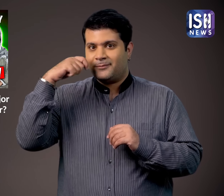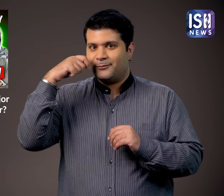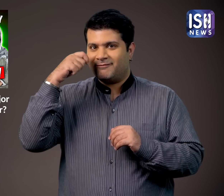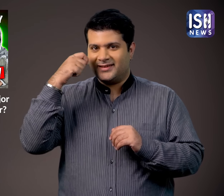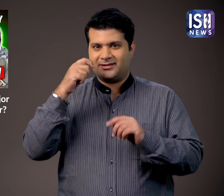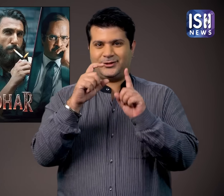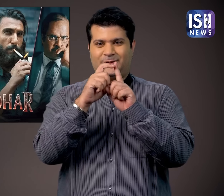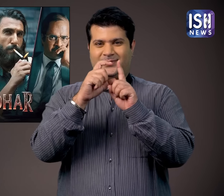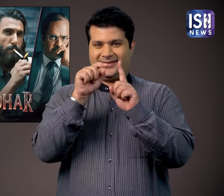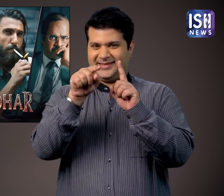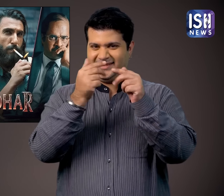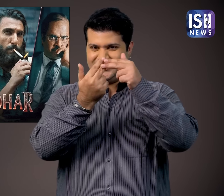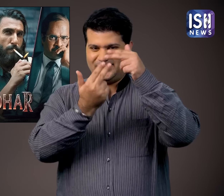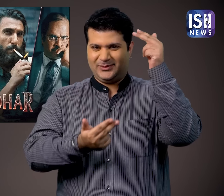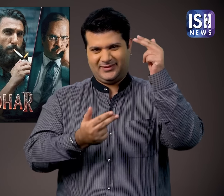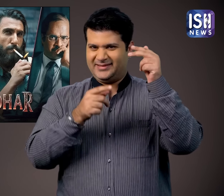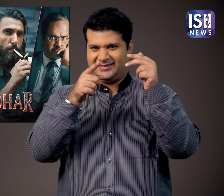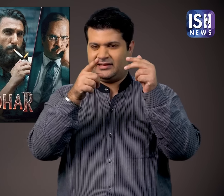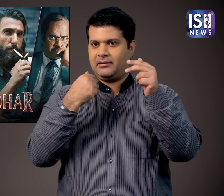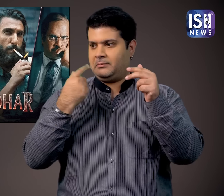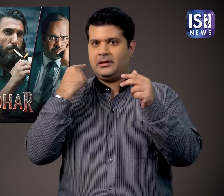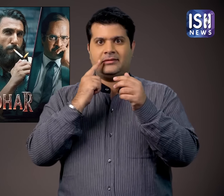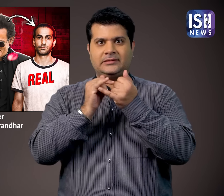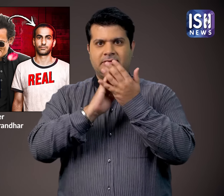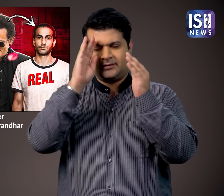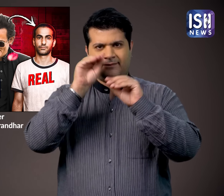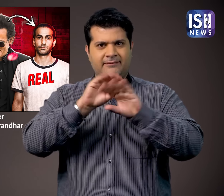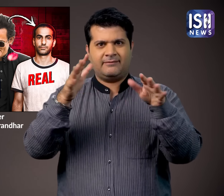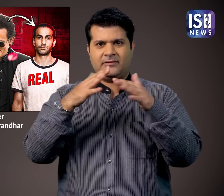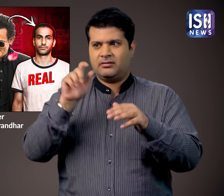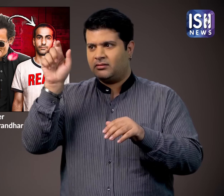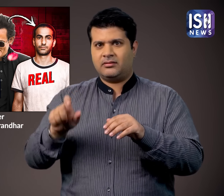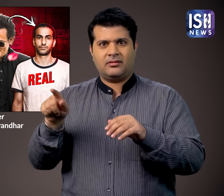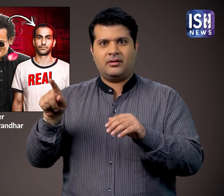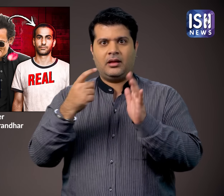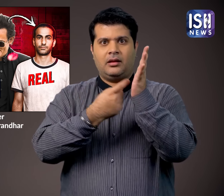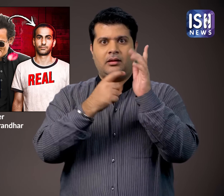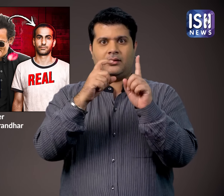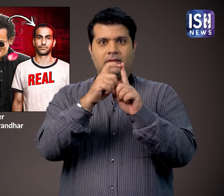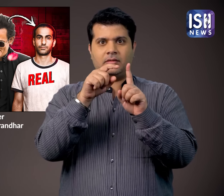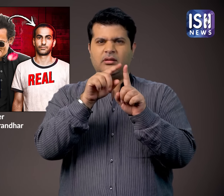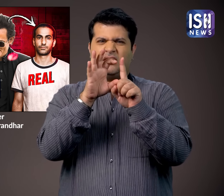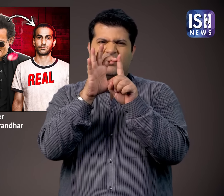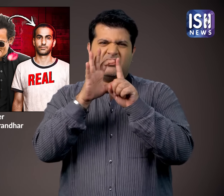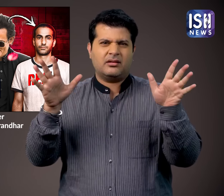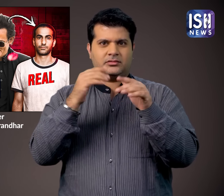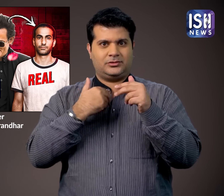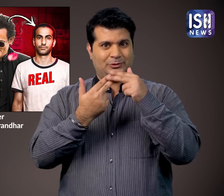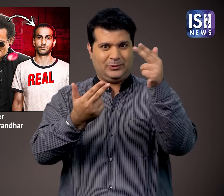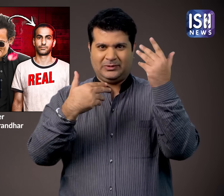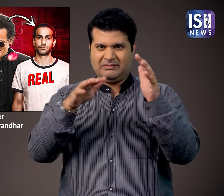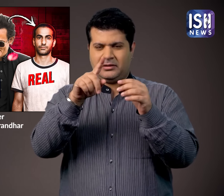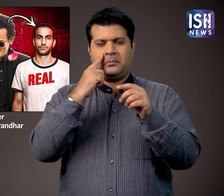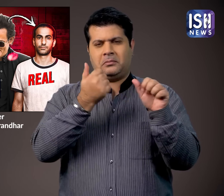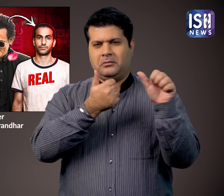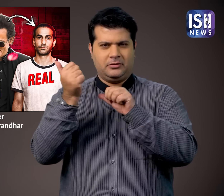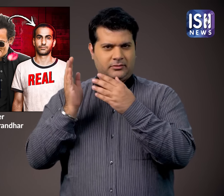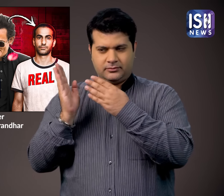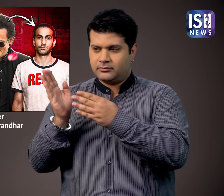We released a video about dreadful gangster, Rehman Dakait from the movie Dhurandhar.